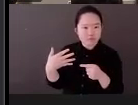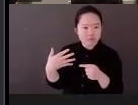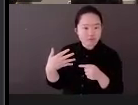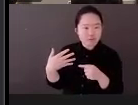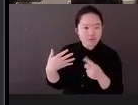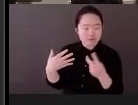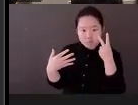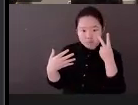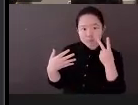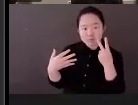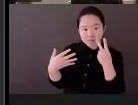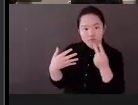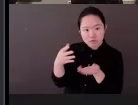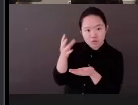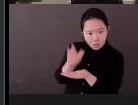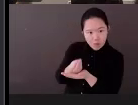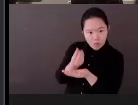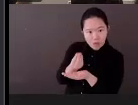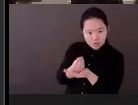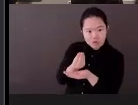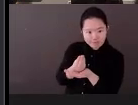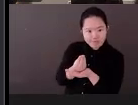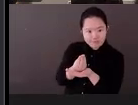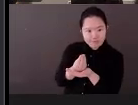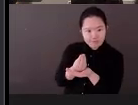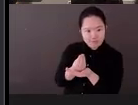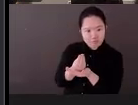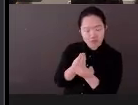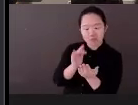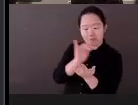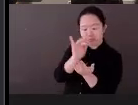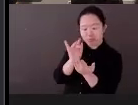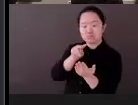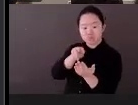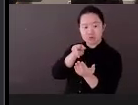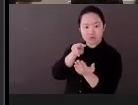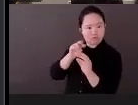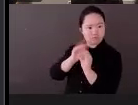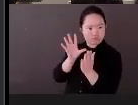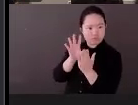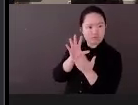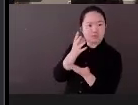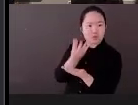this is from all the screens, the category the app found are about